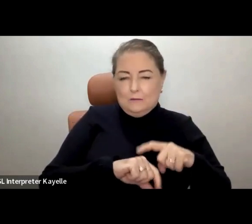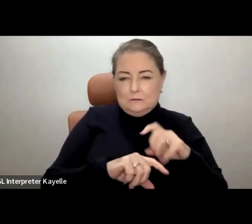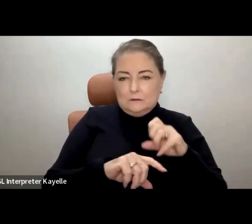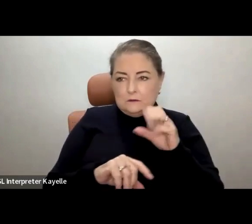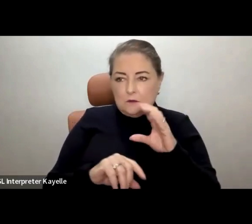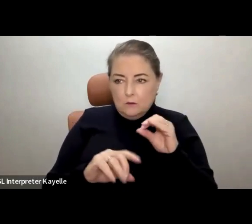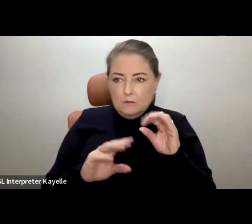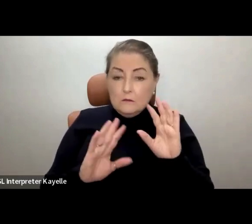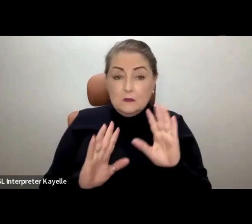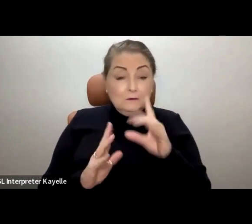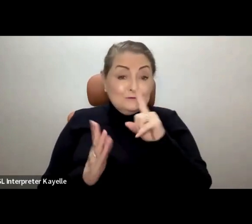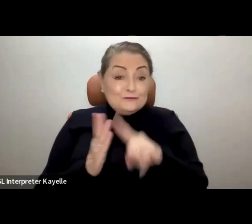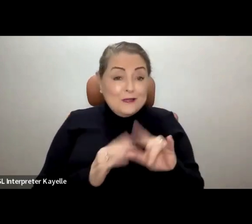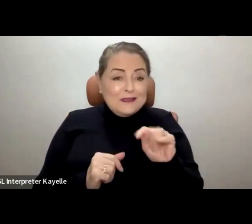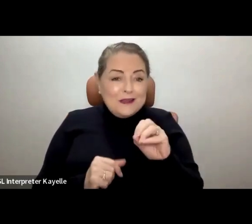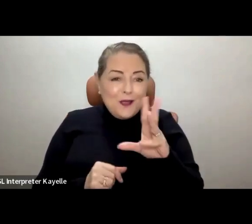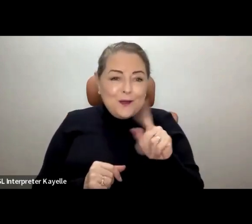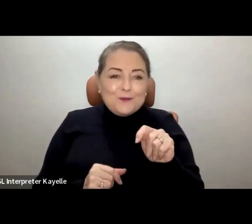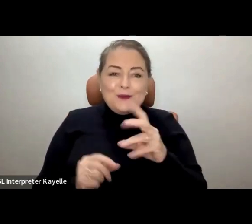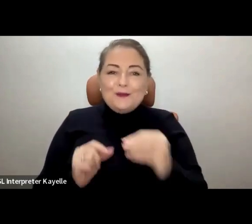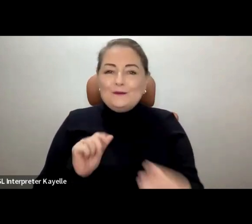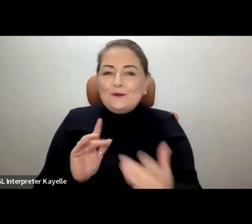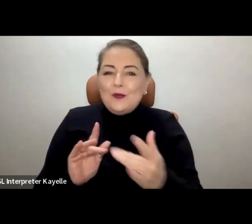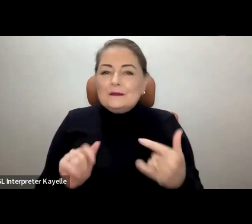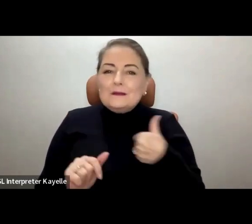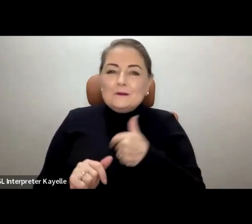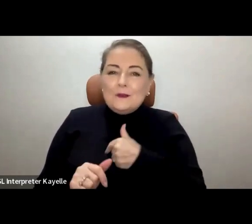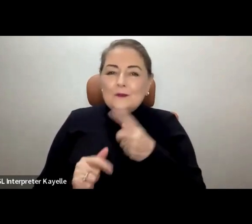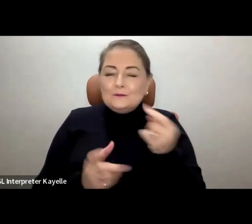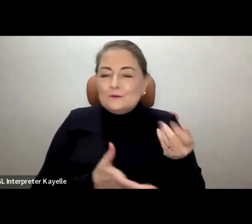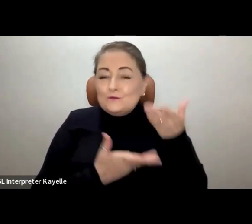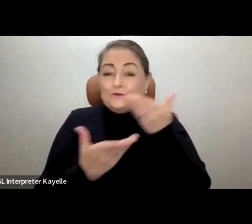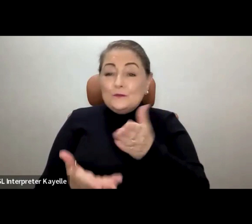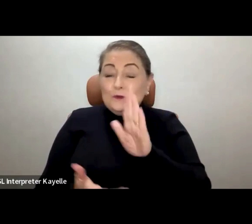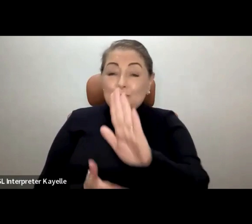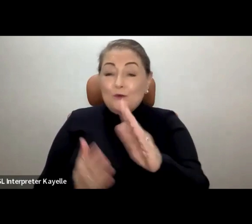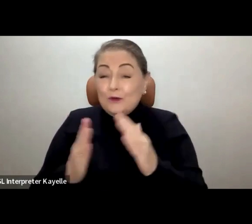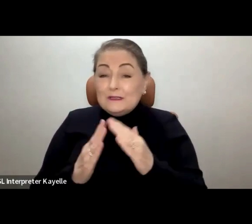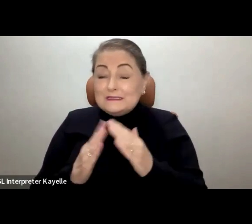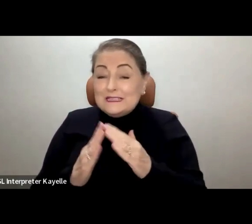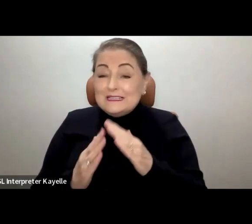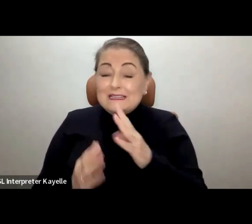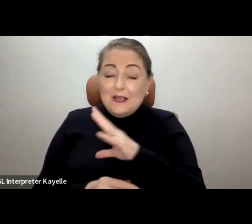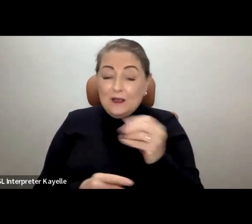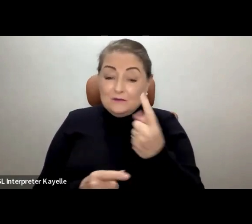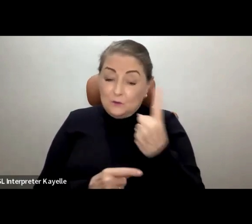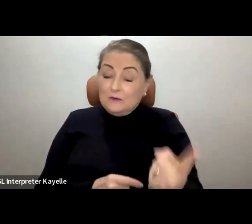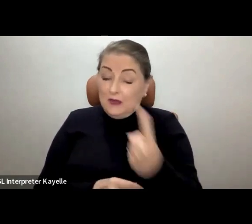please check that out. Please contact us to bring it to your city. Yeah, I've been asked like, you know, what's your